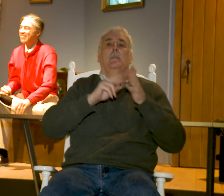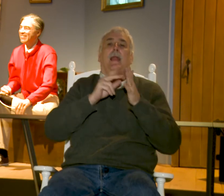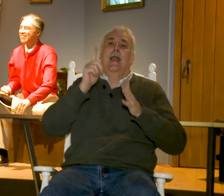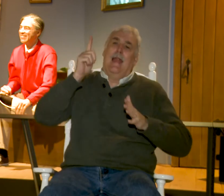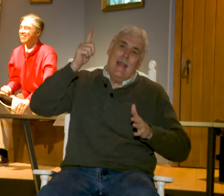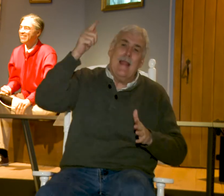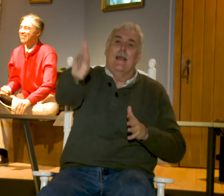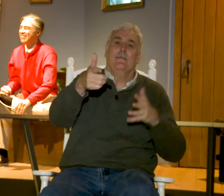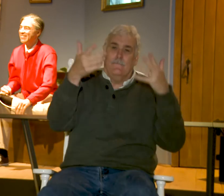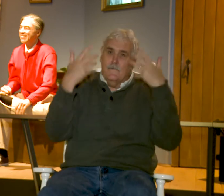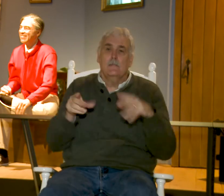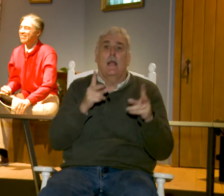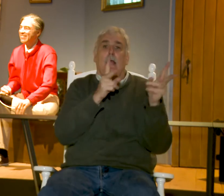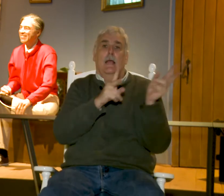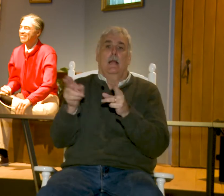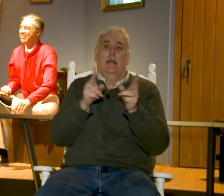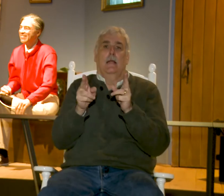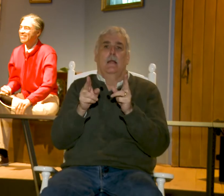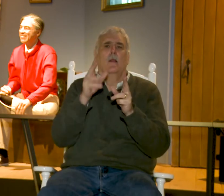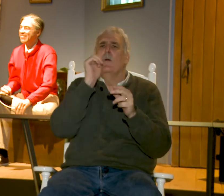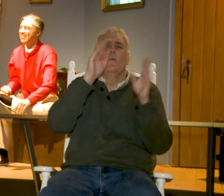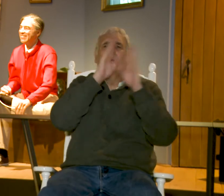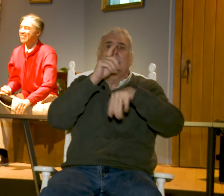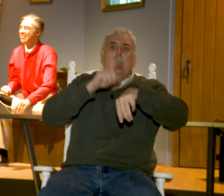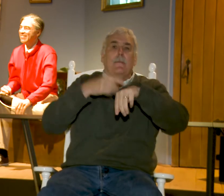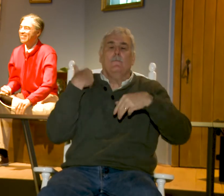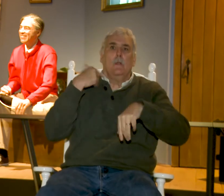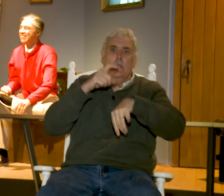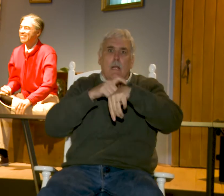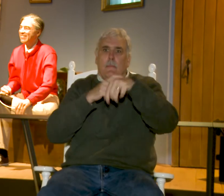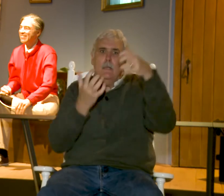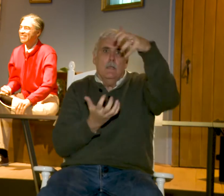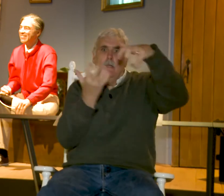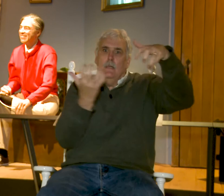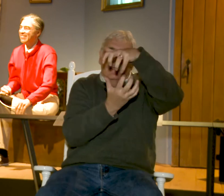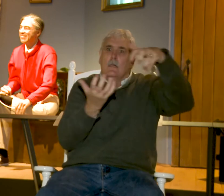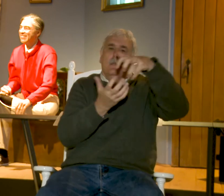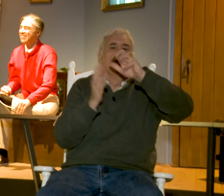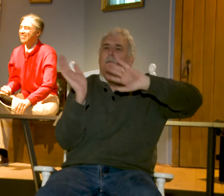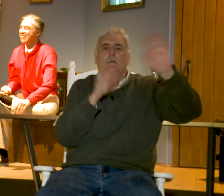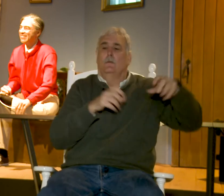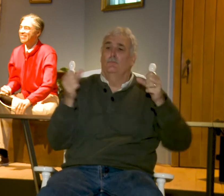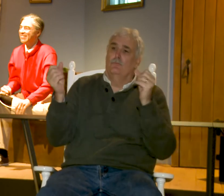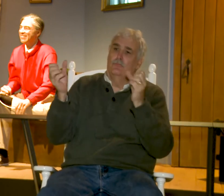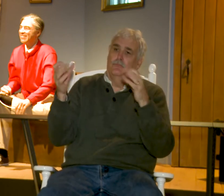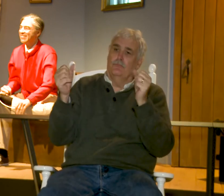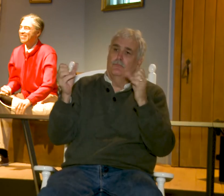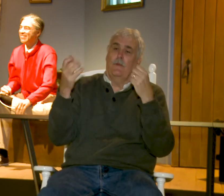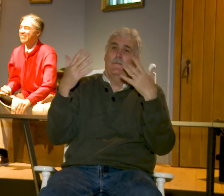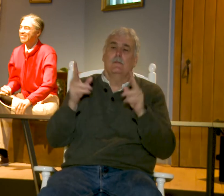That meant later during editing we wouldn't need to worry about timing and trying to match the scenes with the signing. We would let that go and allow the actors to sign freely.